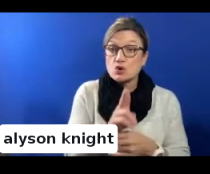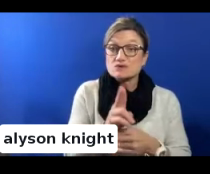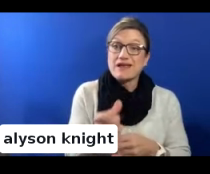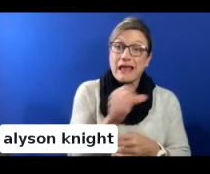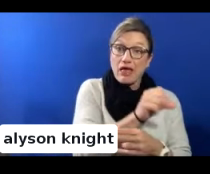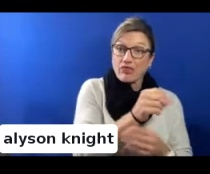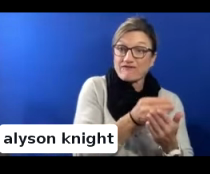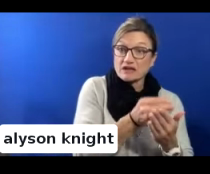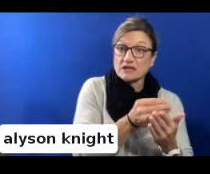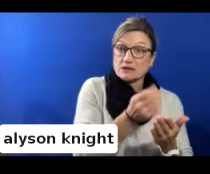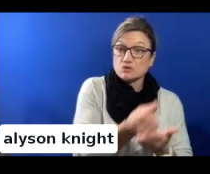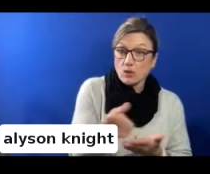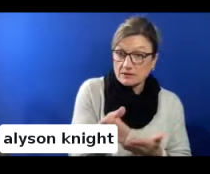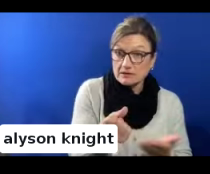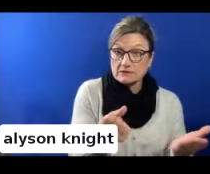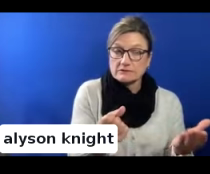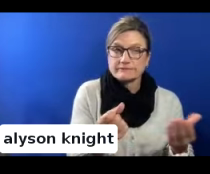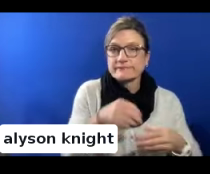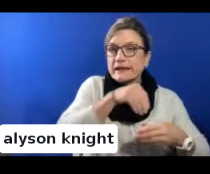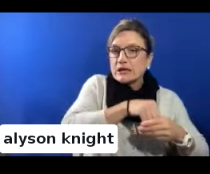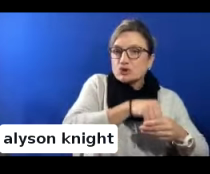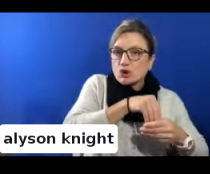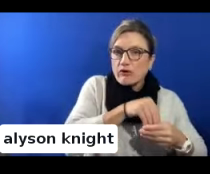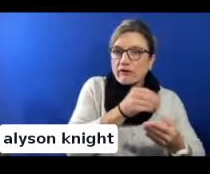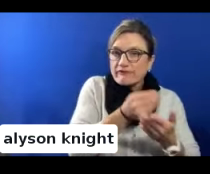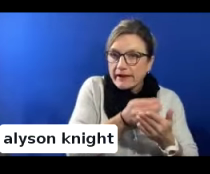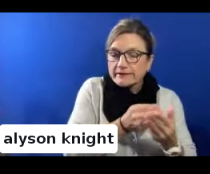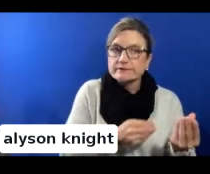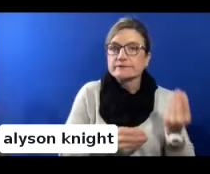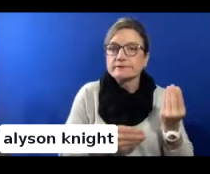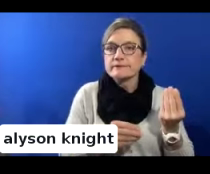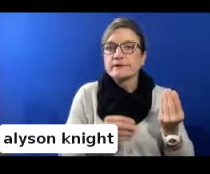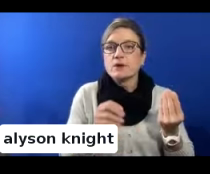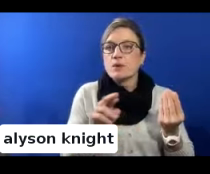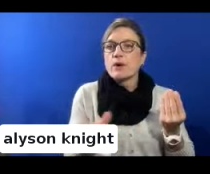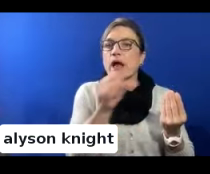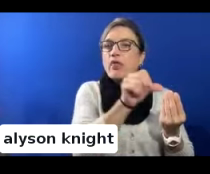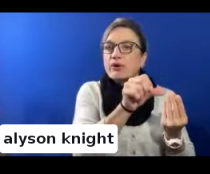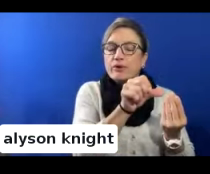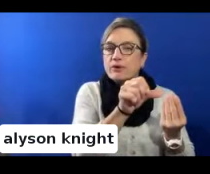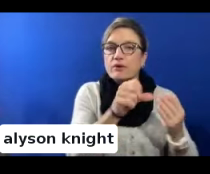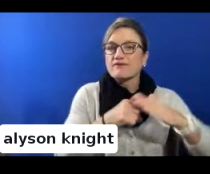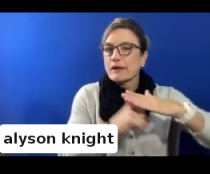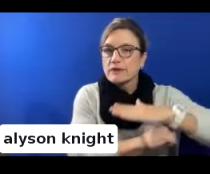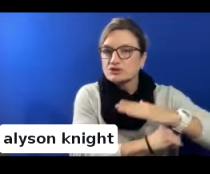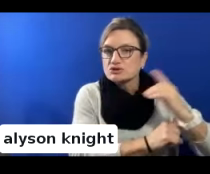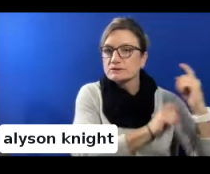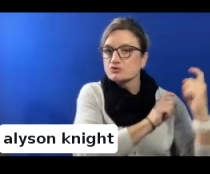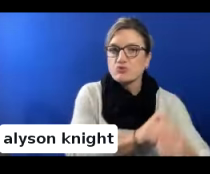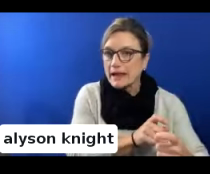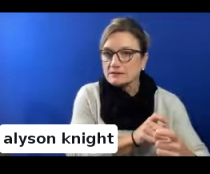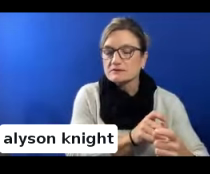streams like internal funds, other Foundation grants to offset the